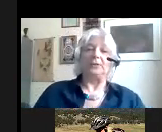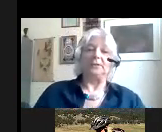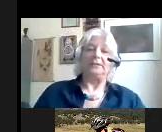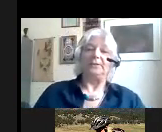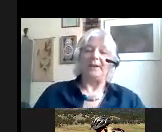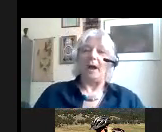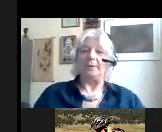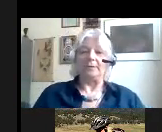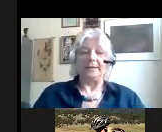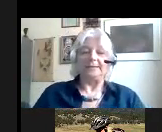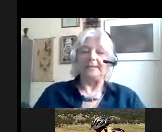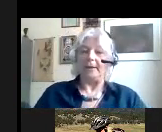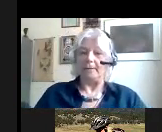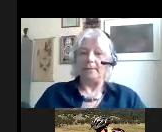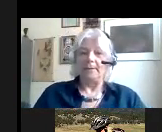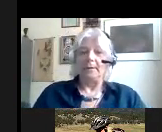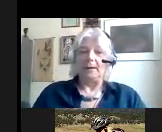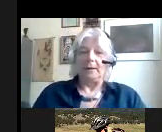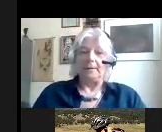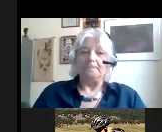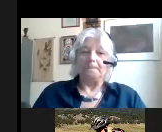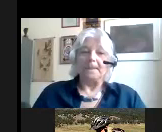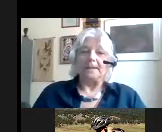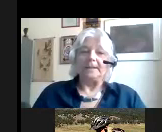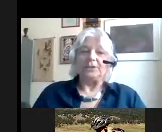honored that it's there and leads to greater